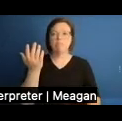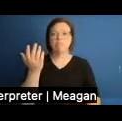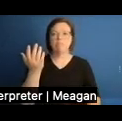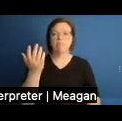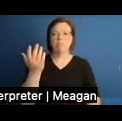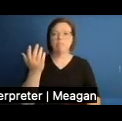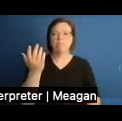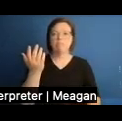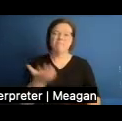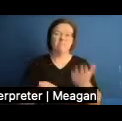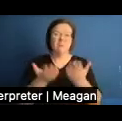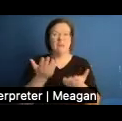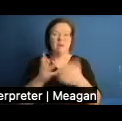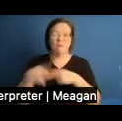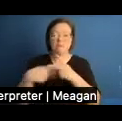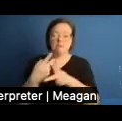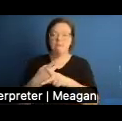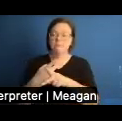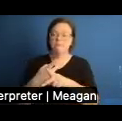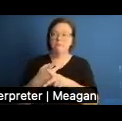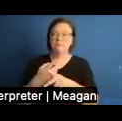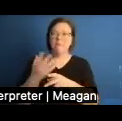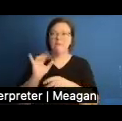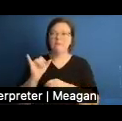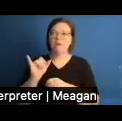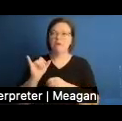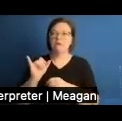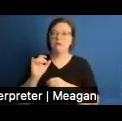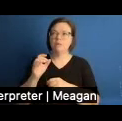maybe it was like a formidable years thing, but just being around people